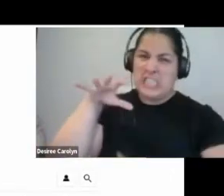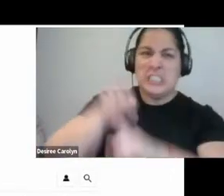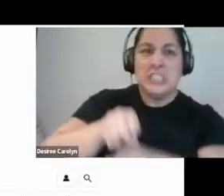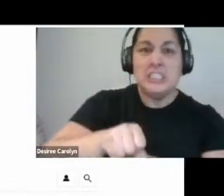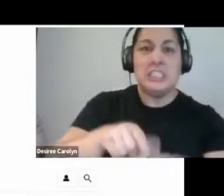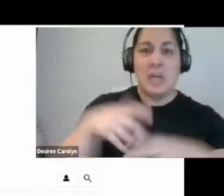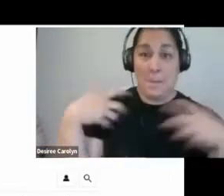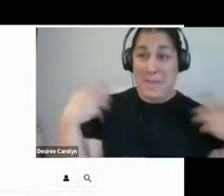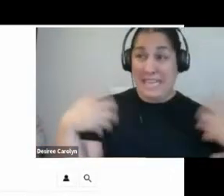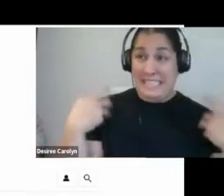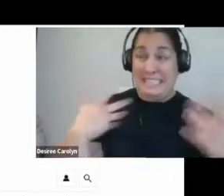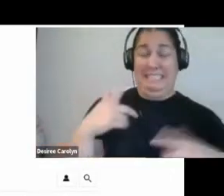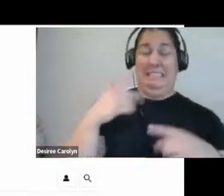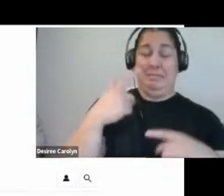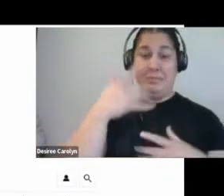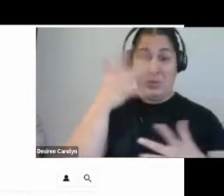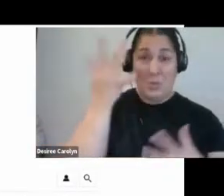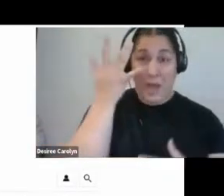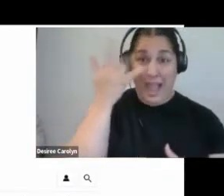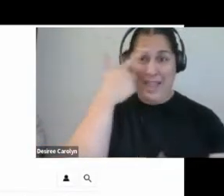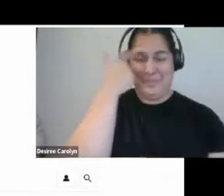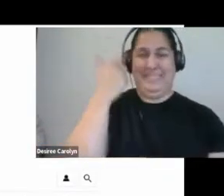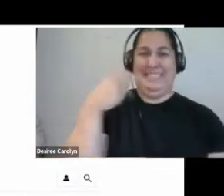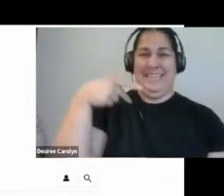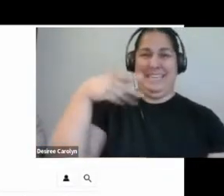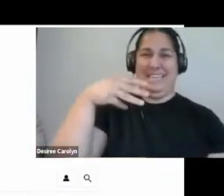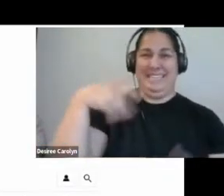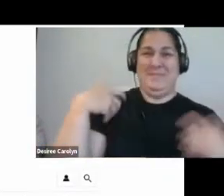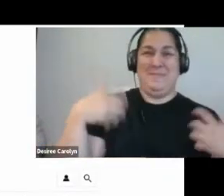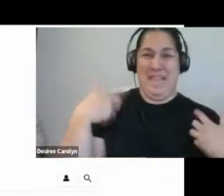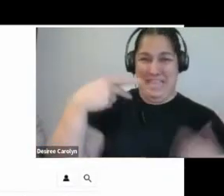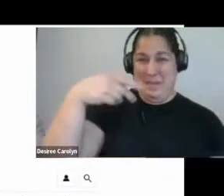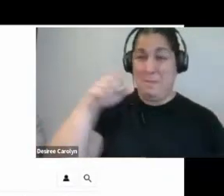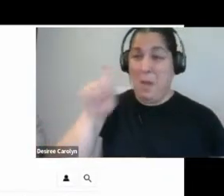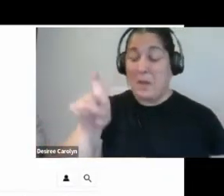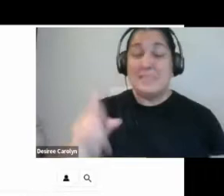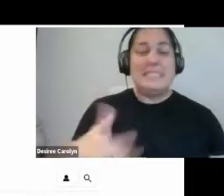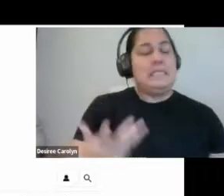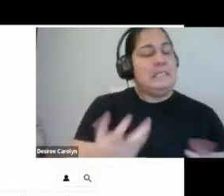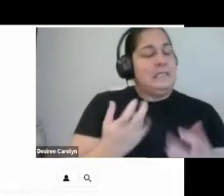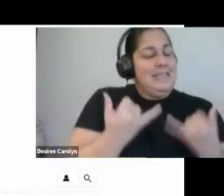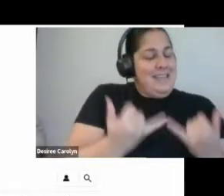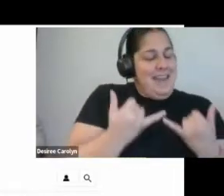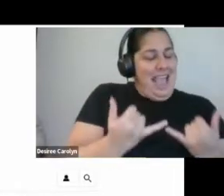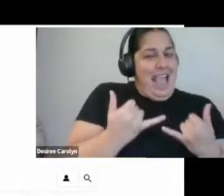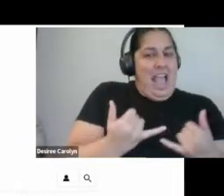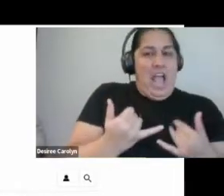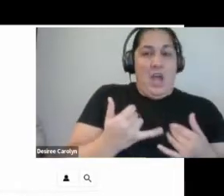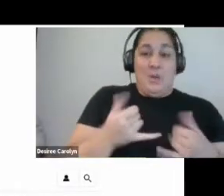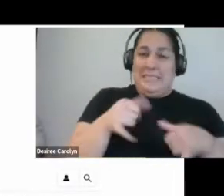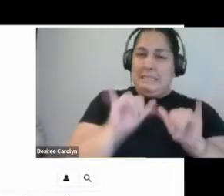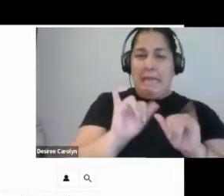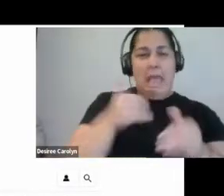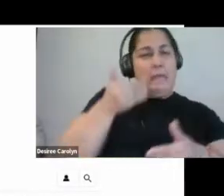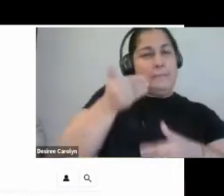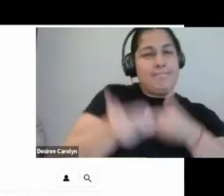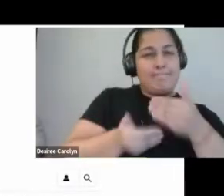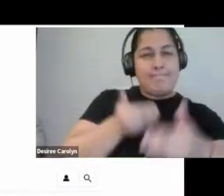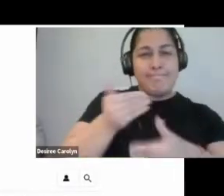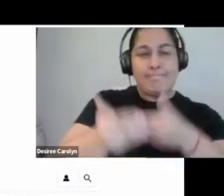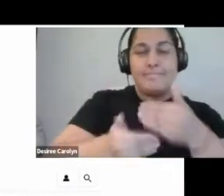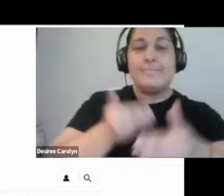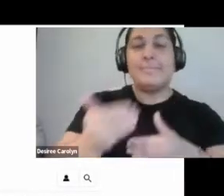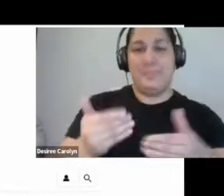rename a disease in the middle of an outbreak. You will remember not too long ago when we renamed